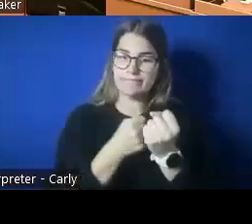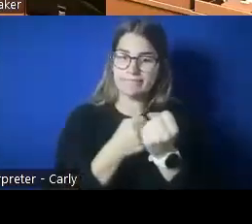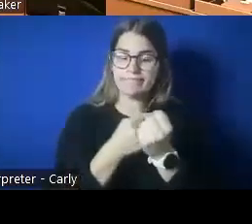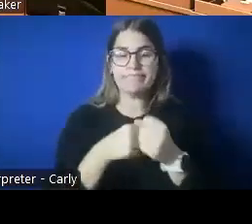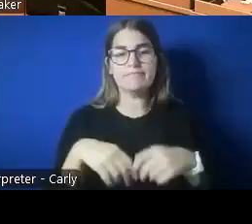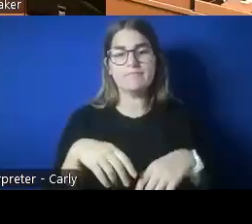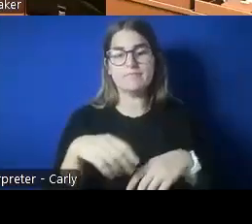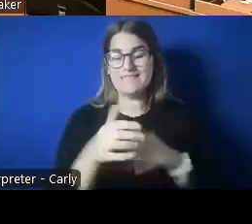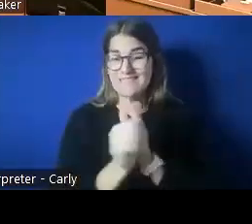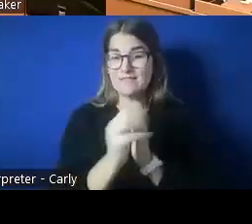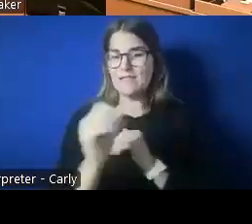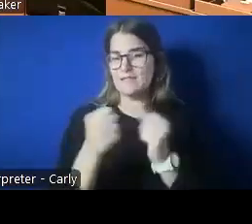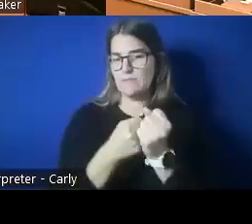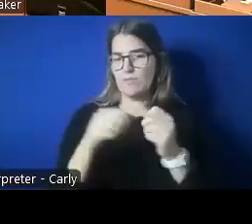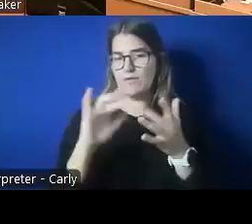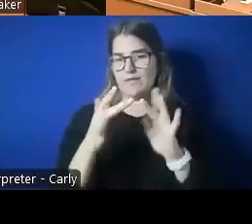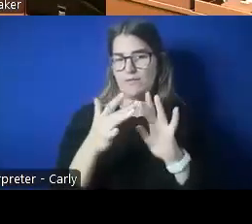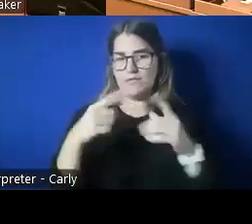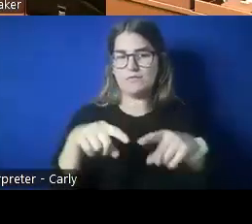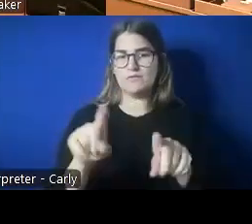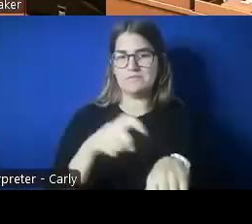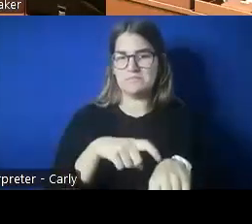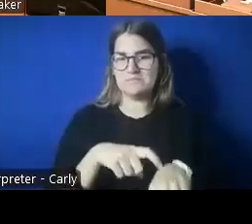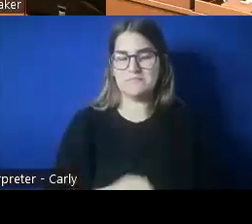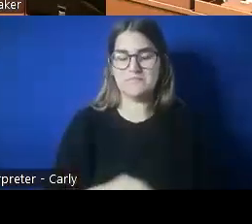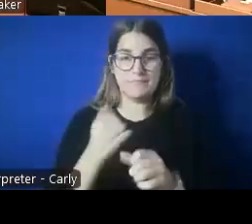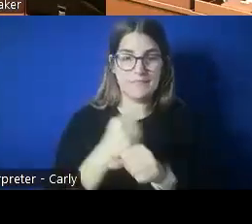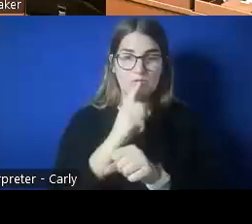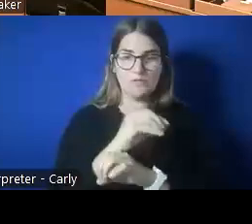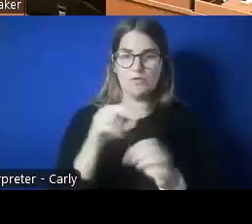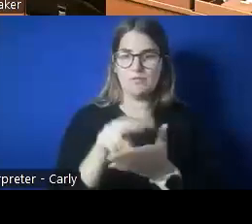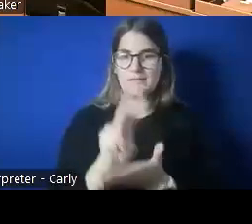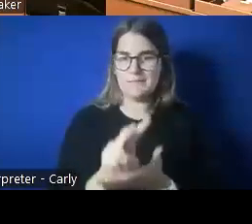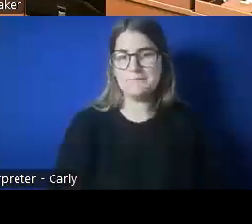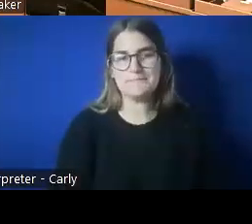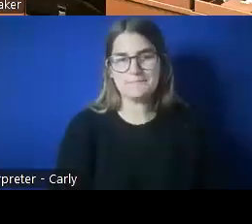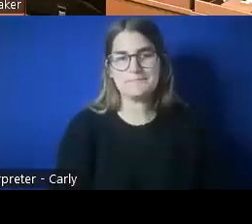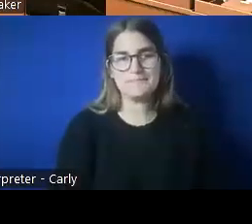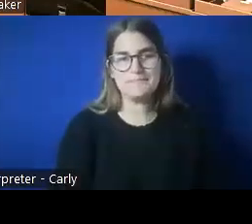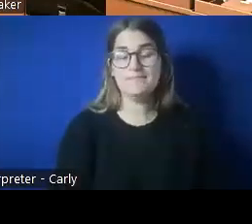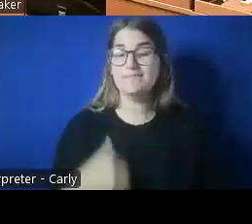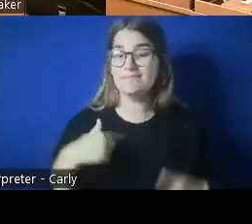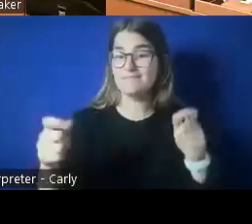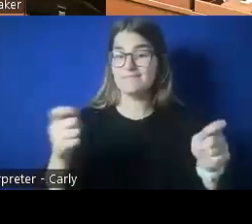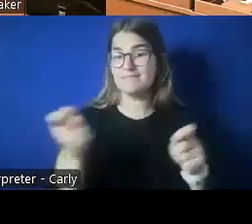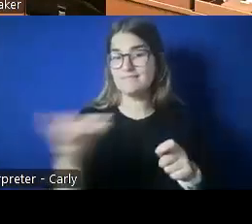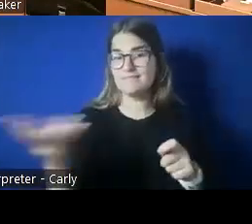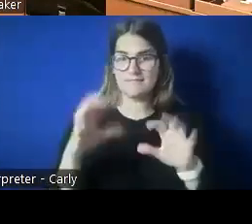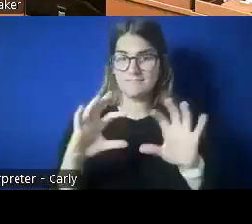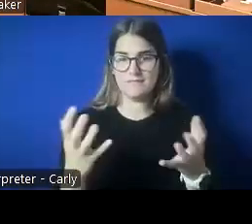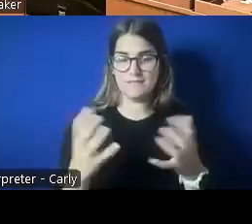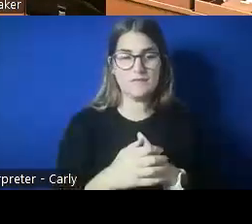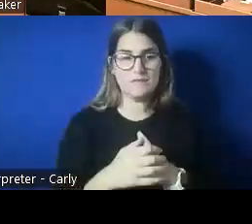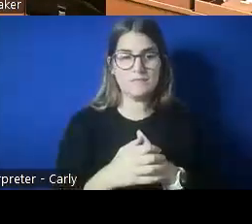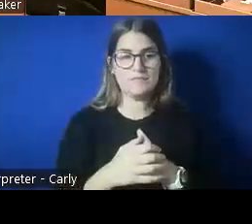work I run a series of trauma groups the first group that is offered is a beginning trauma